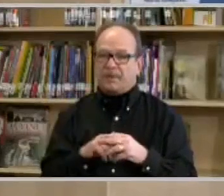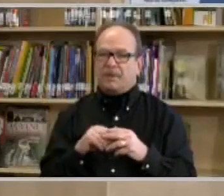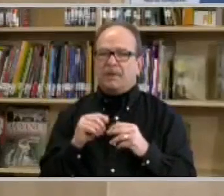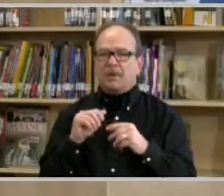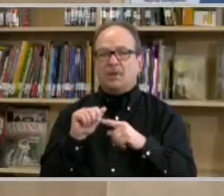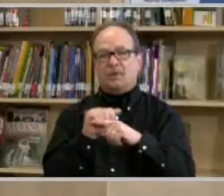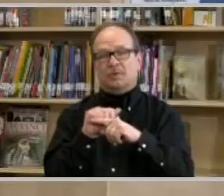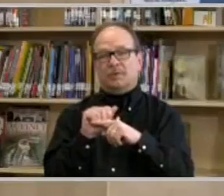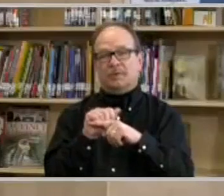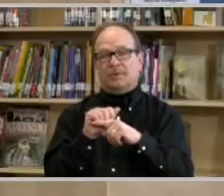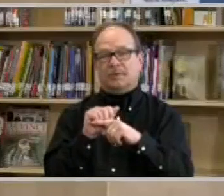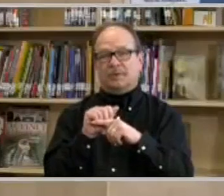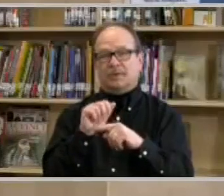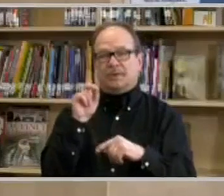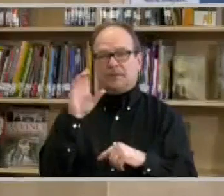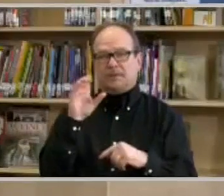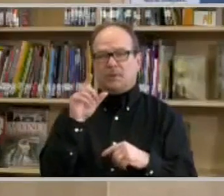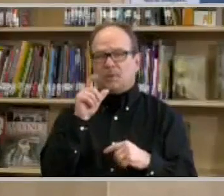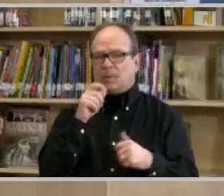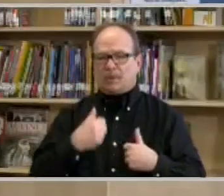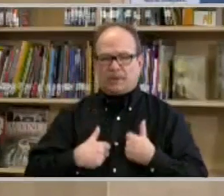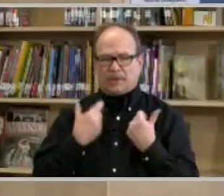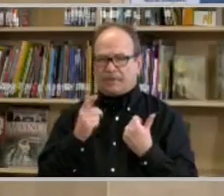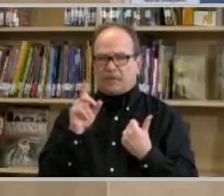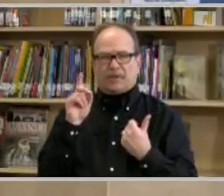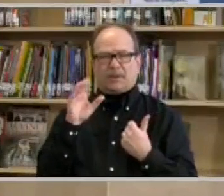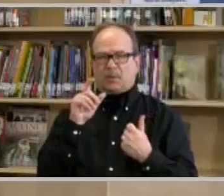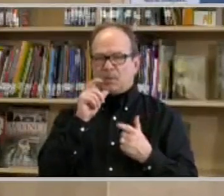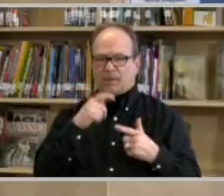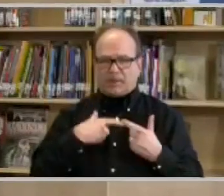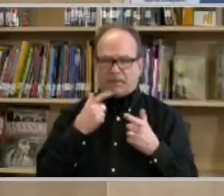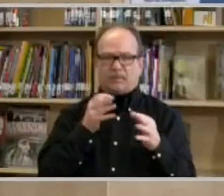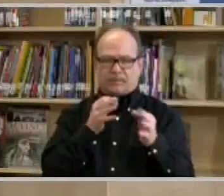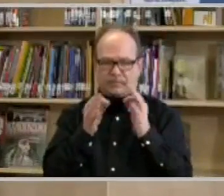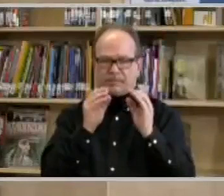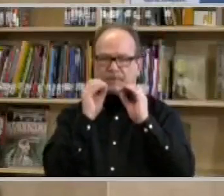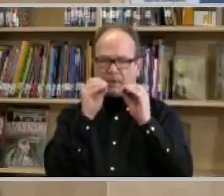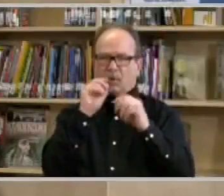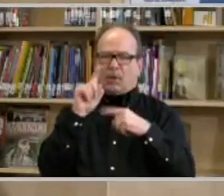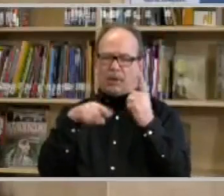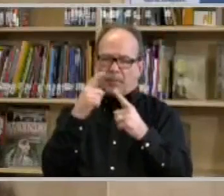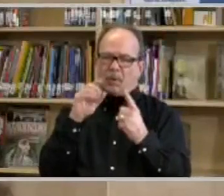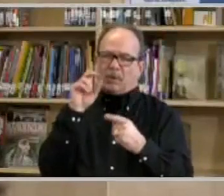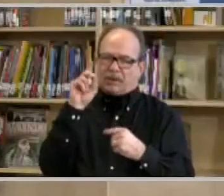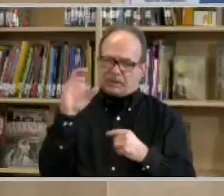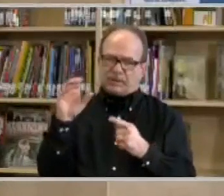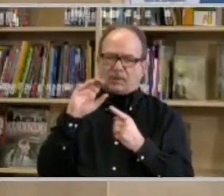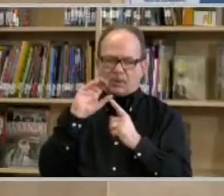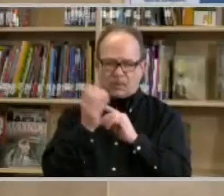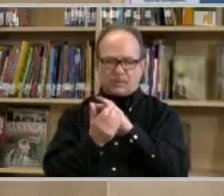PLACES SO I THINK THAT TRAINING THEM ON WHO THE CITY IS, WHO THE